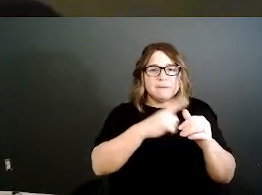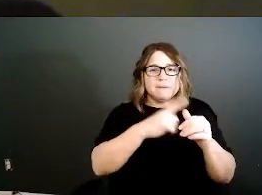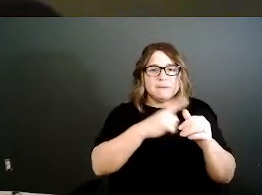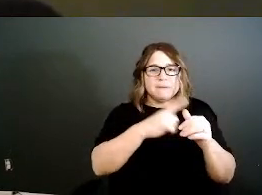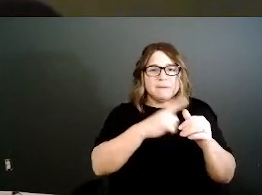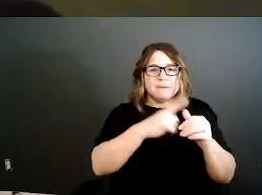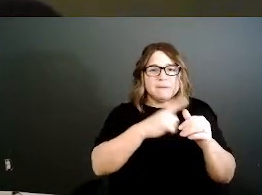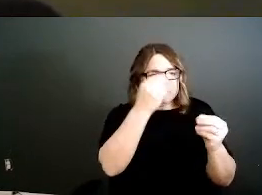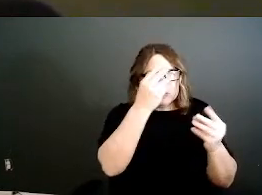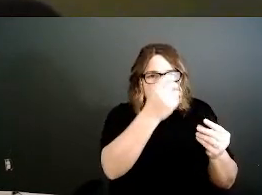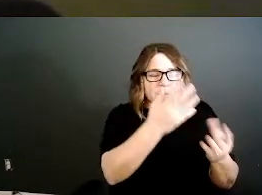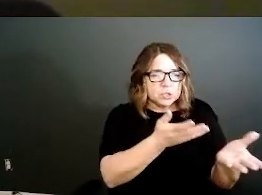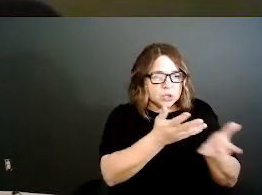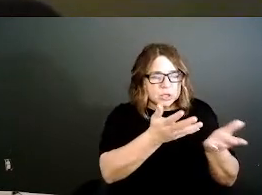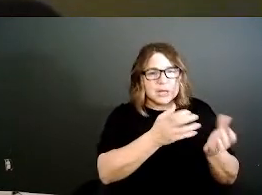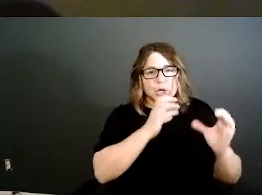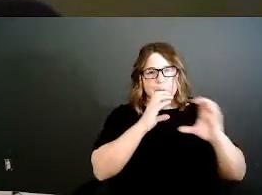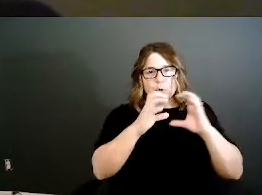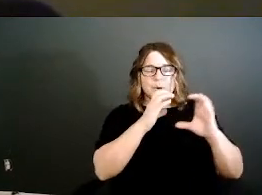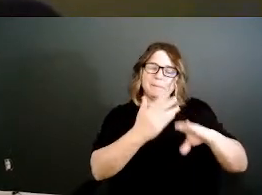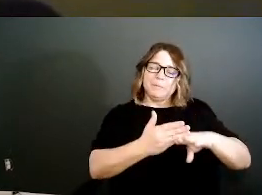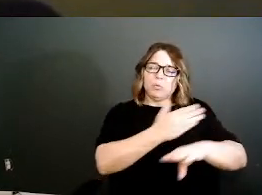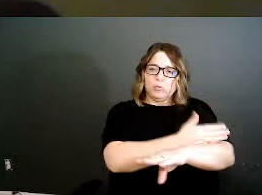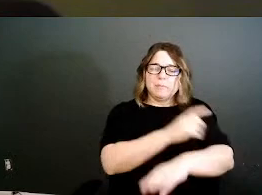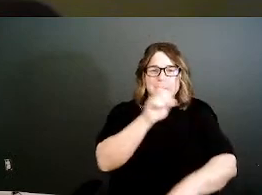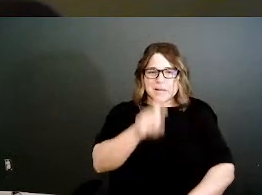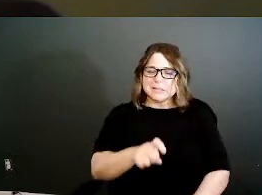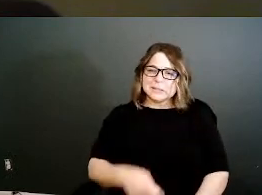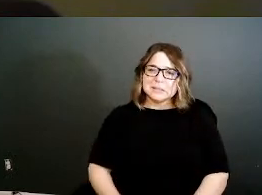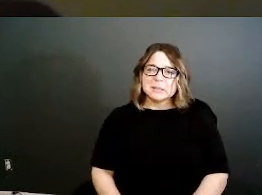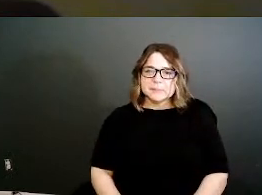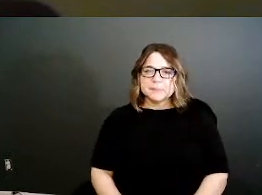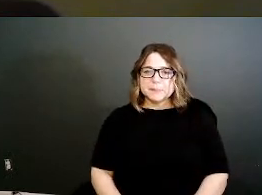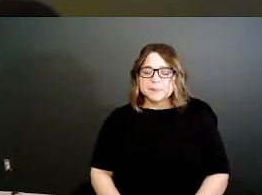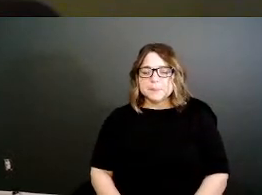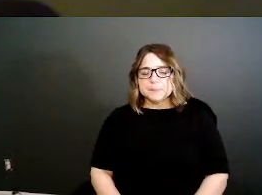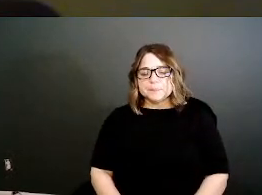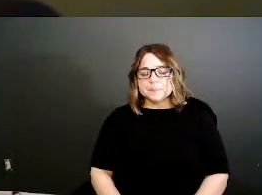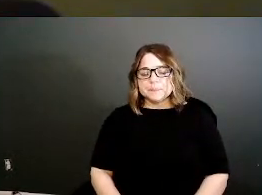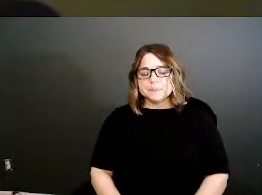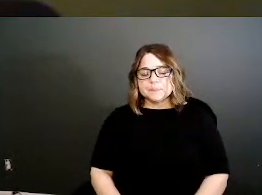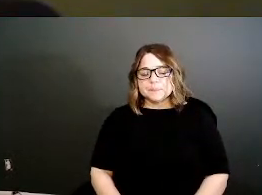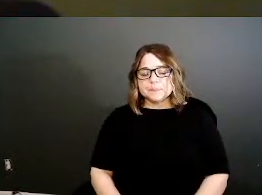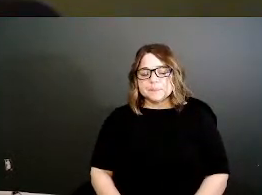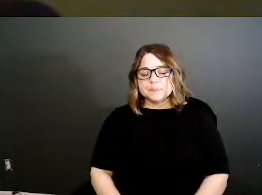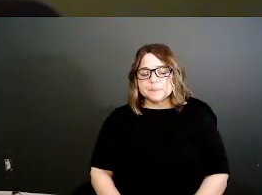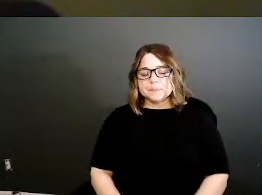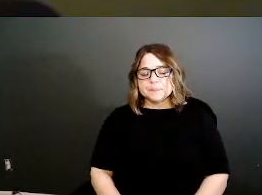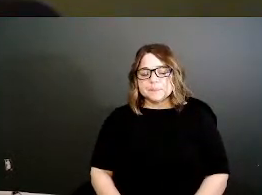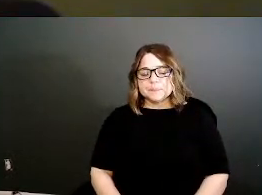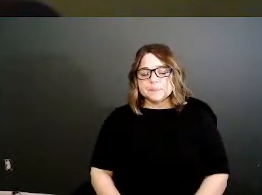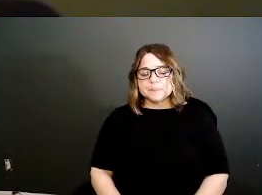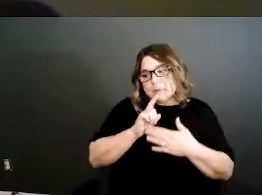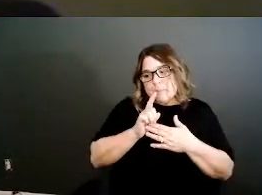SOME CONTEXT BECAUSE I KNOW THIS IS A VERY SMALL AMOUNT OF MONEY, ALTHOUGH MUCH MUCH LARGER BUCKET, AS COUNCIL MEMBER FLETCHER MENTIONED, AND OTHERS AT THE LAST